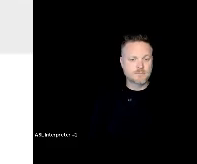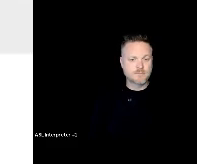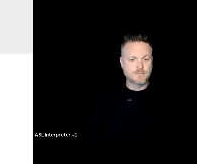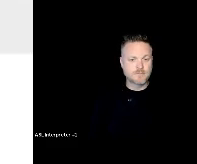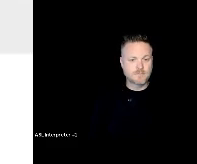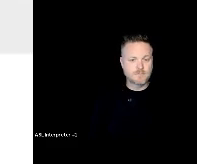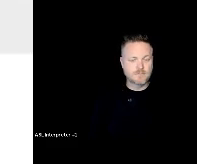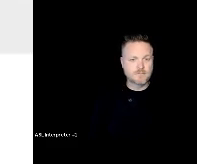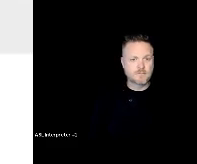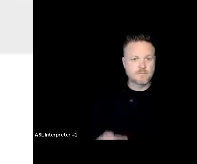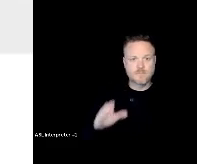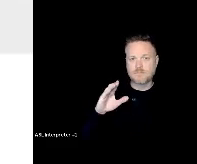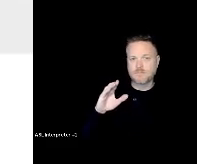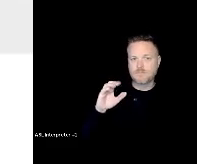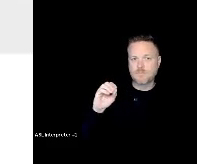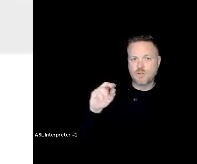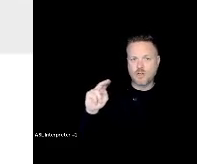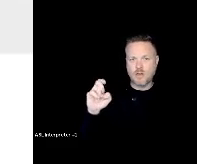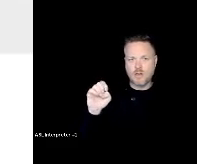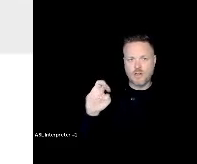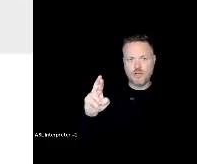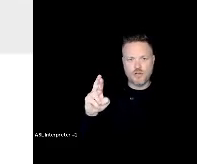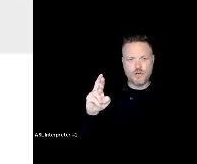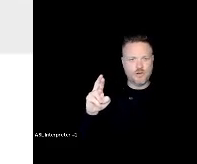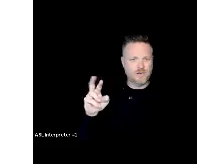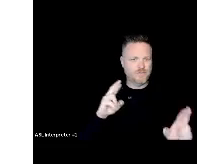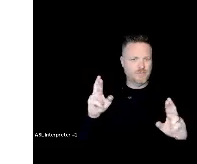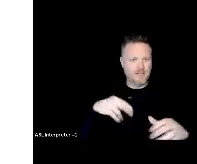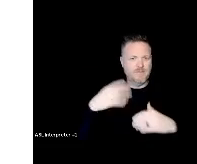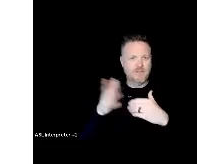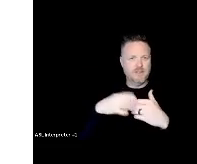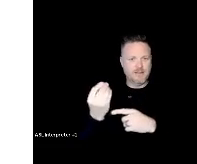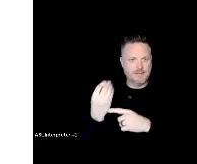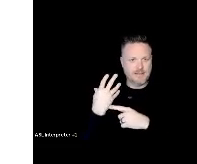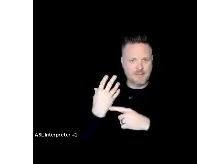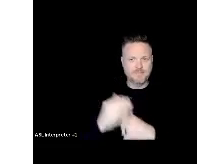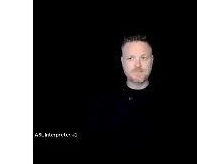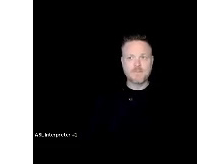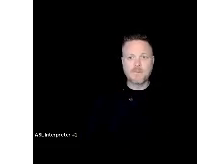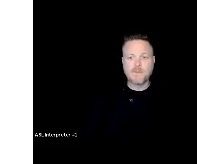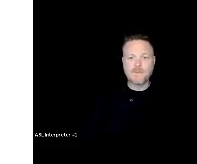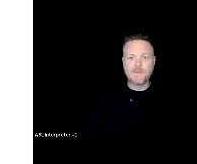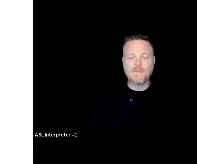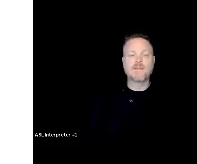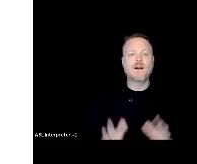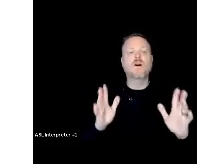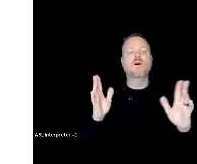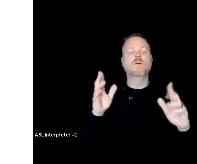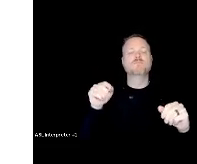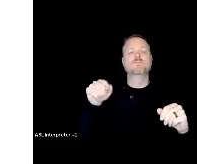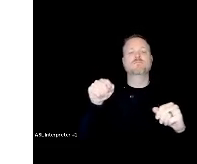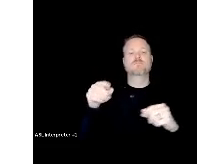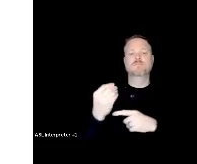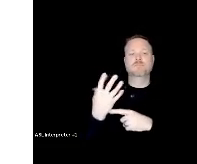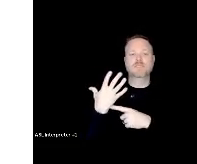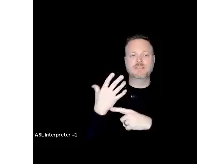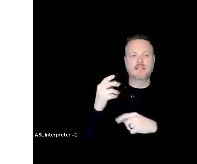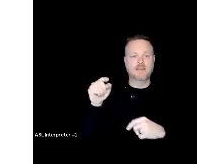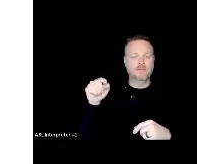Connor, if you want to go on to the next slide here. The next slide just has the future sessions